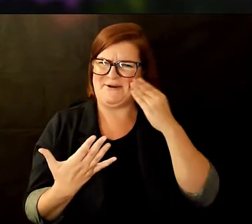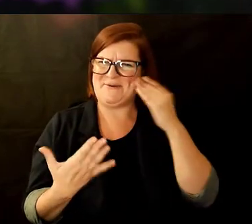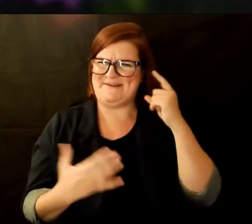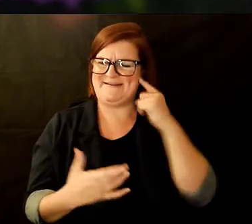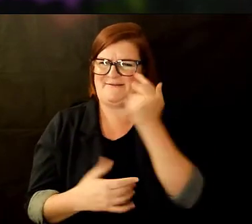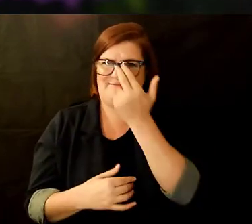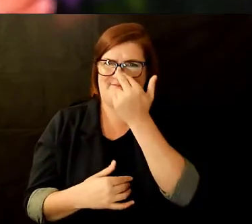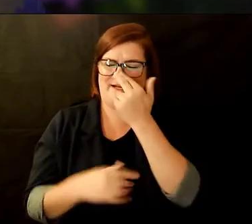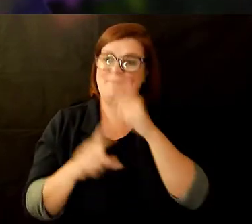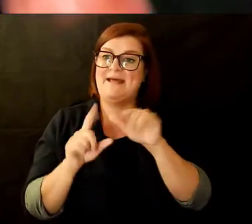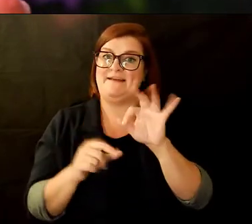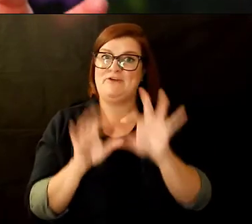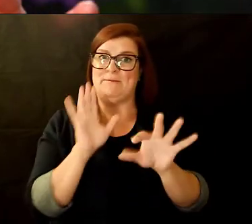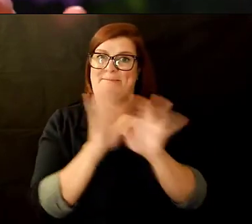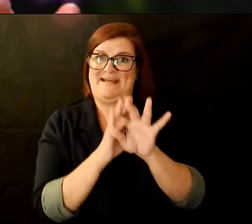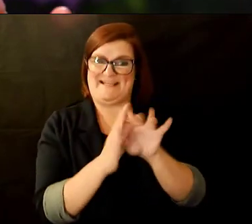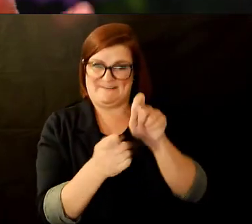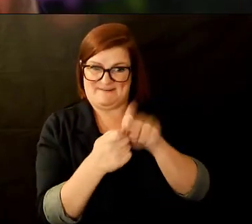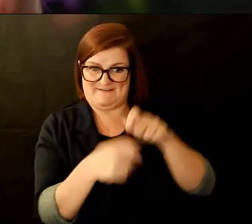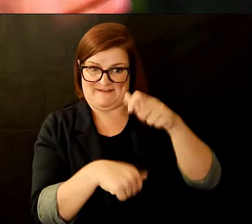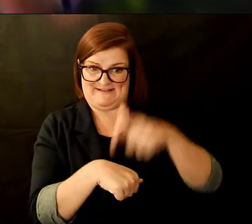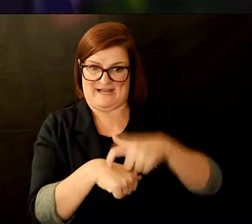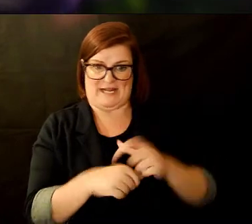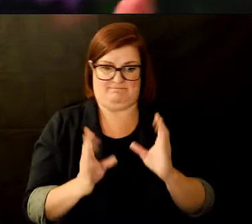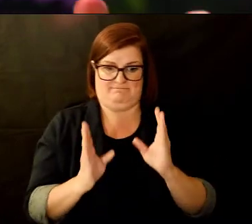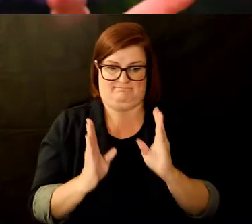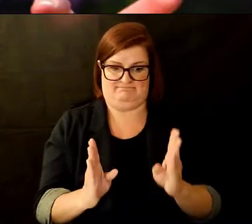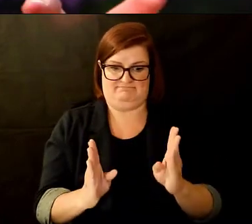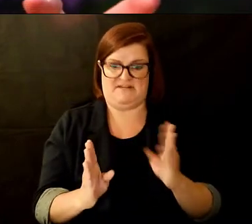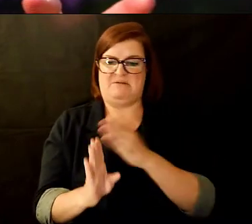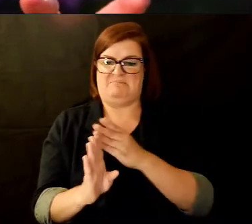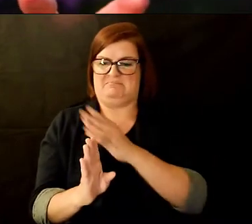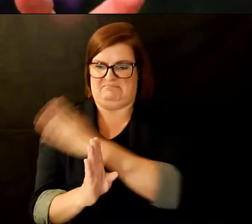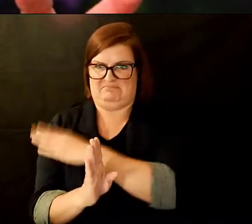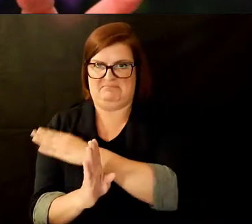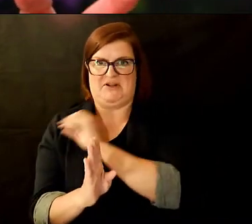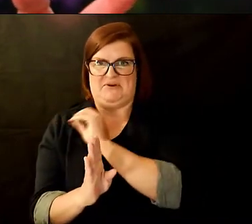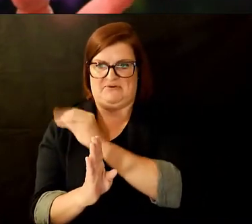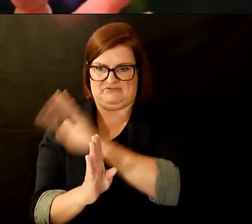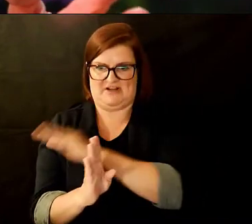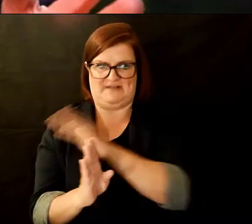but if you pick a time of day and you say, that's when I'm going to think about my stresses,